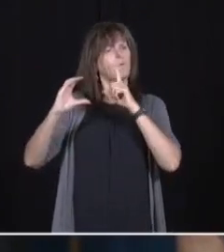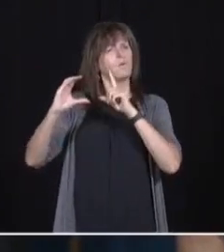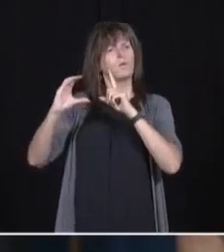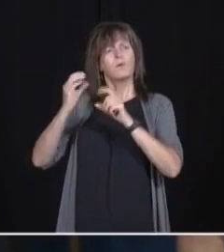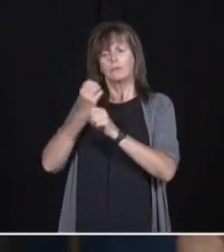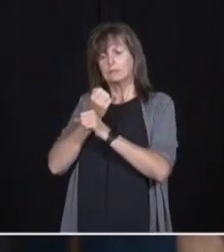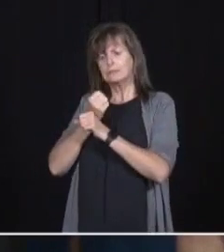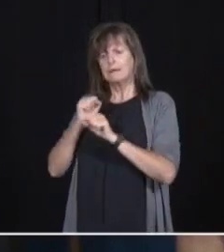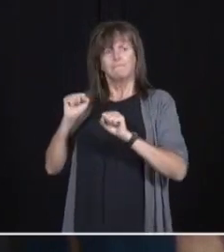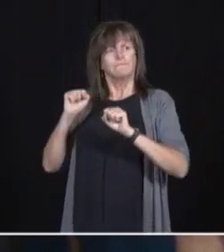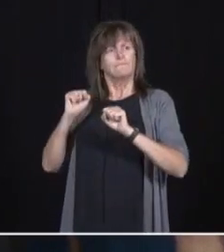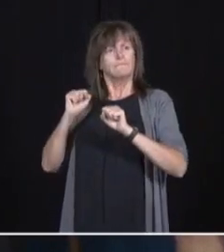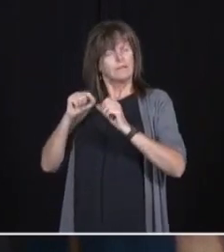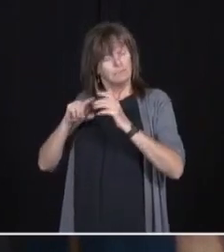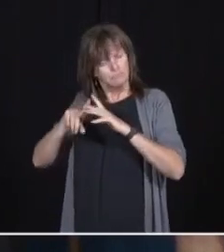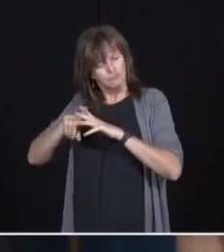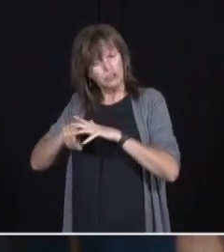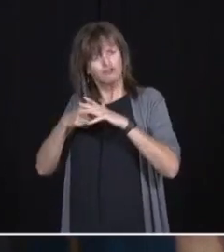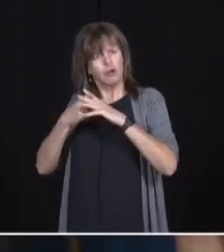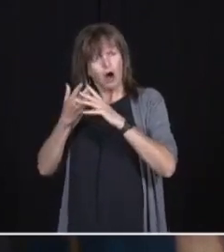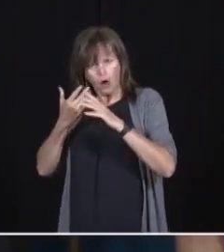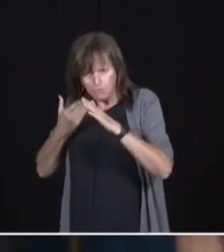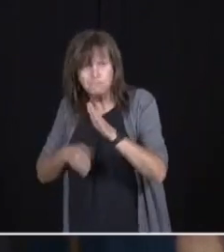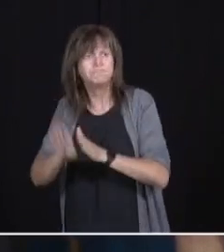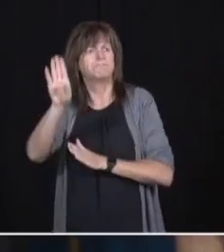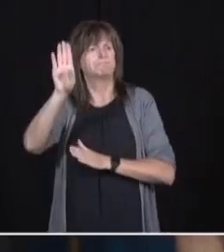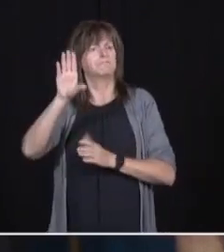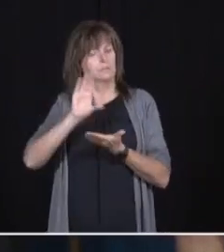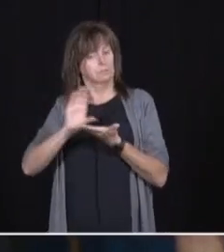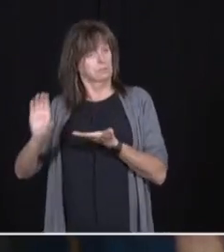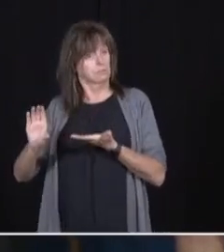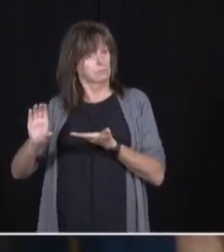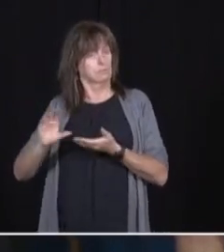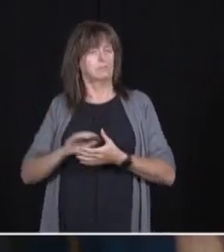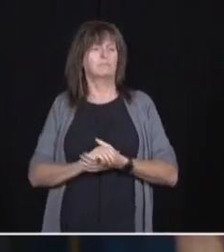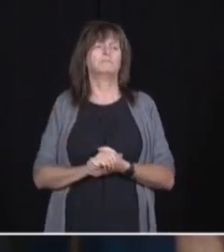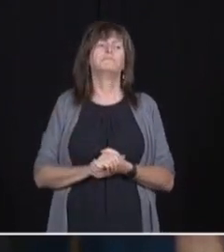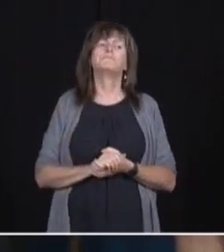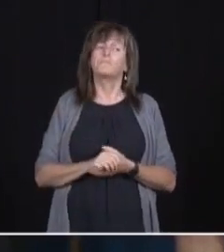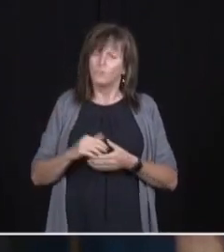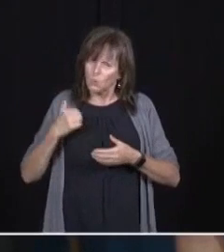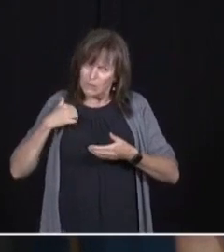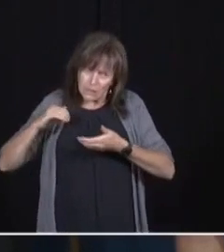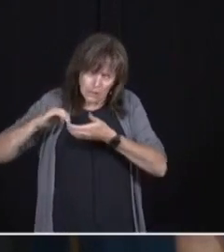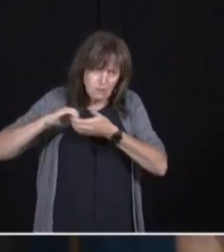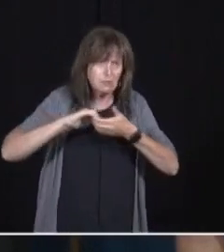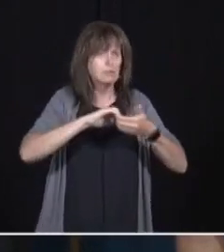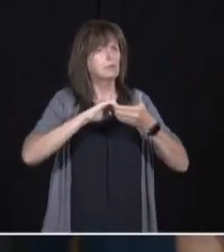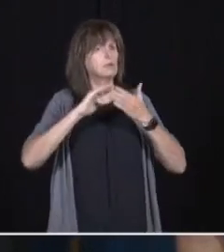municipalities. Ontario will be there for municipal partners. In our communities.